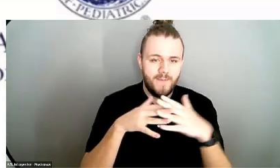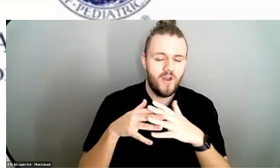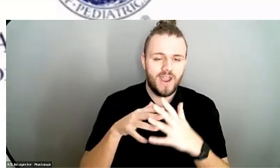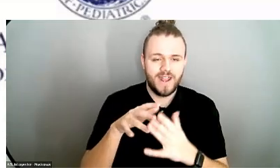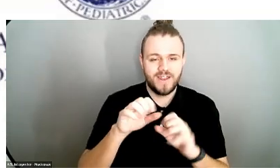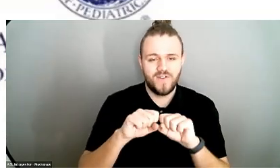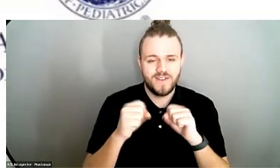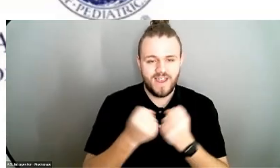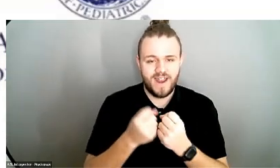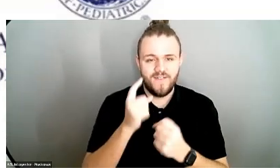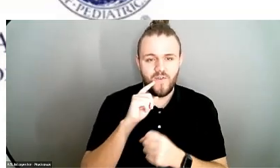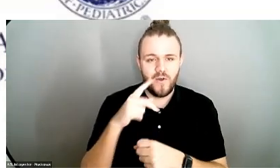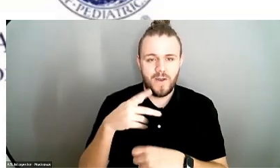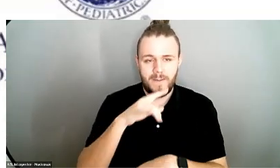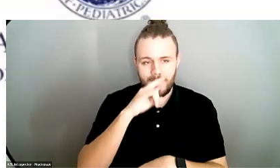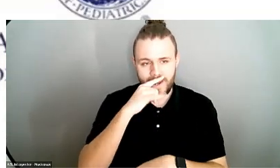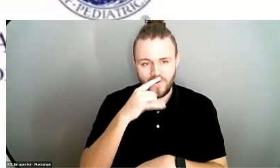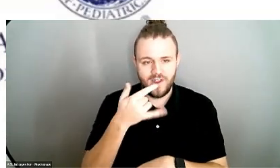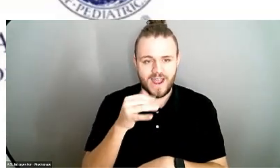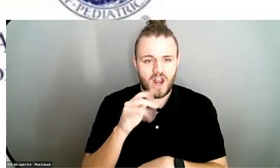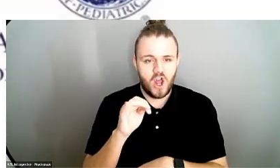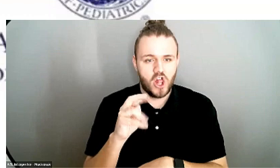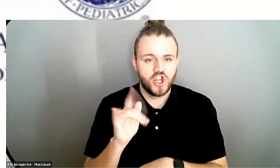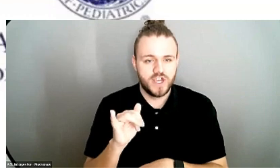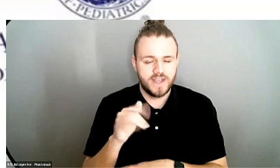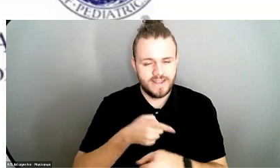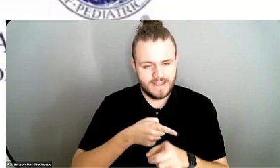where we have a special interest group for clinicians who